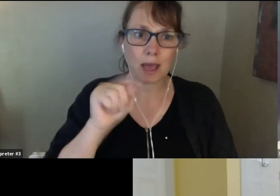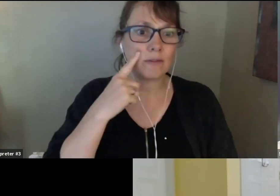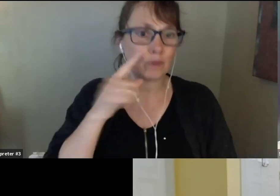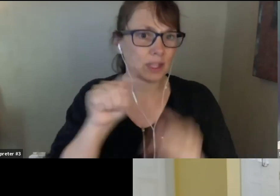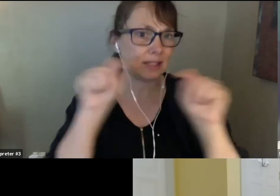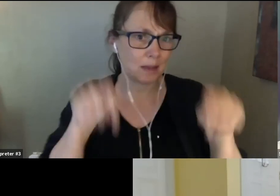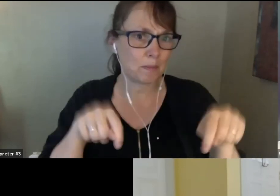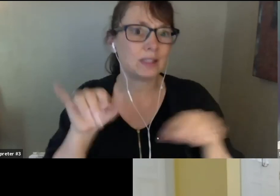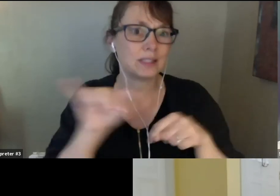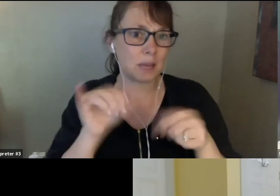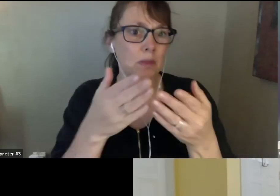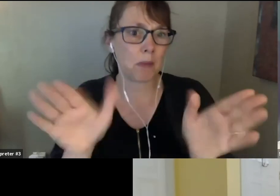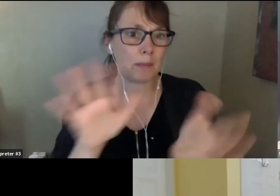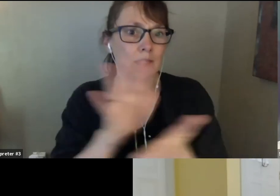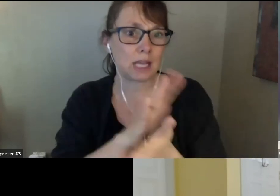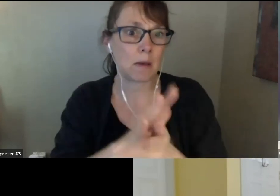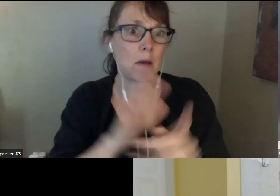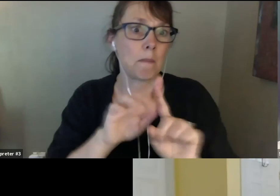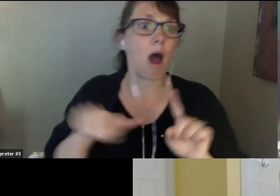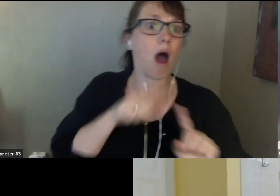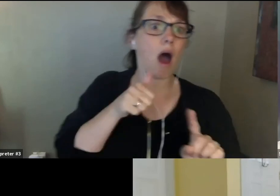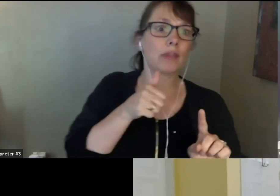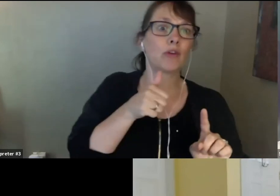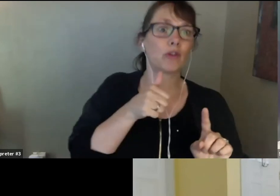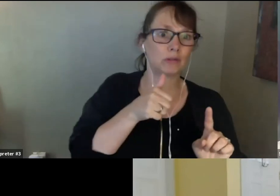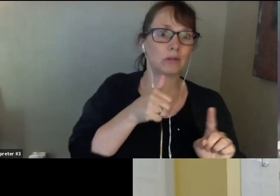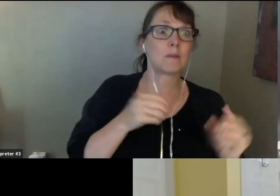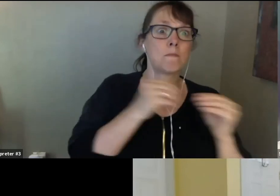but with a lot more detail. But also within that, we have been asking